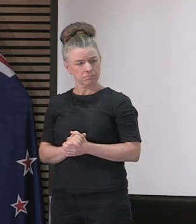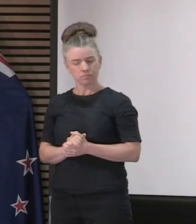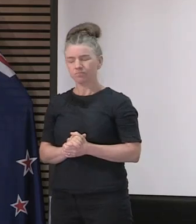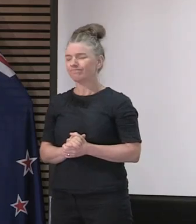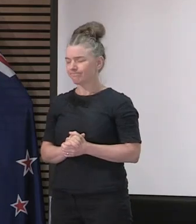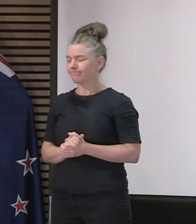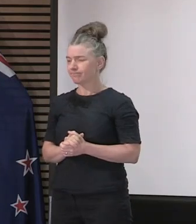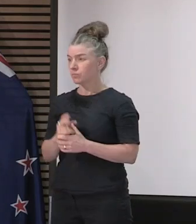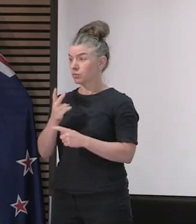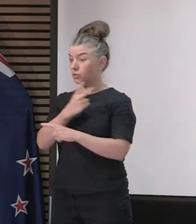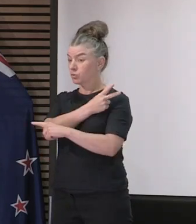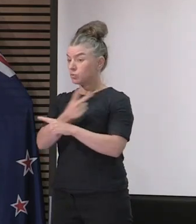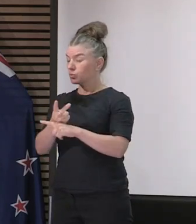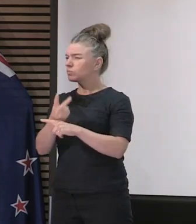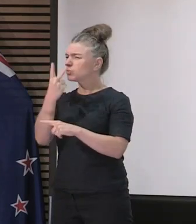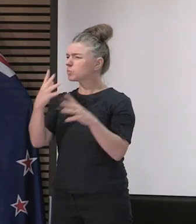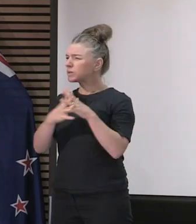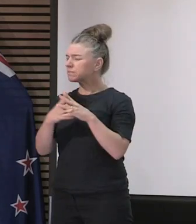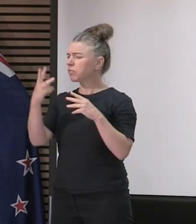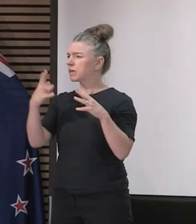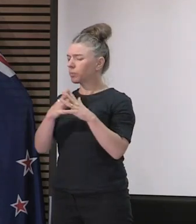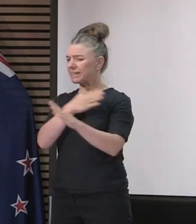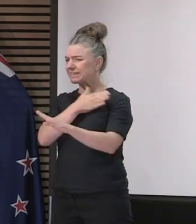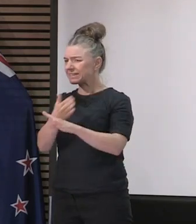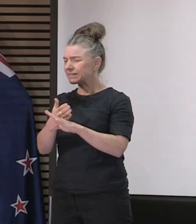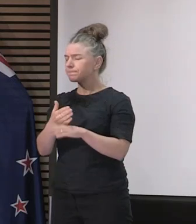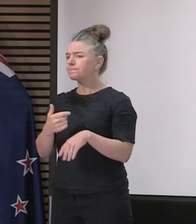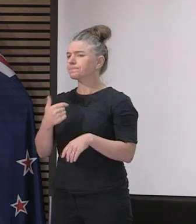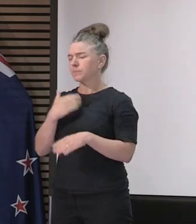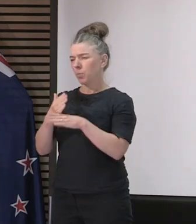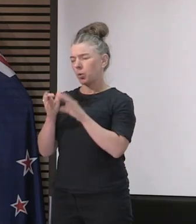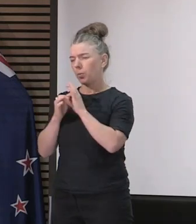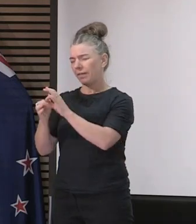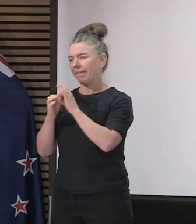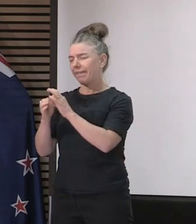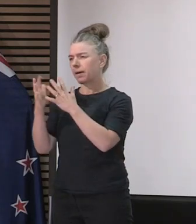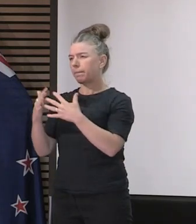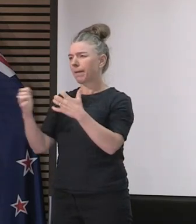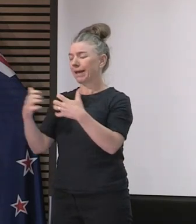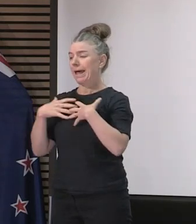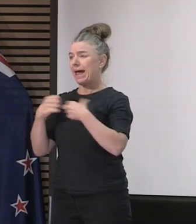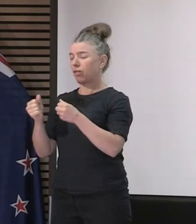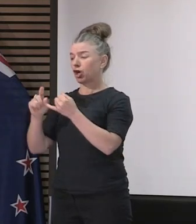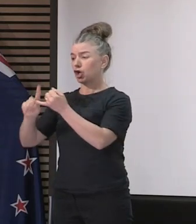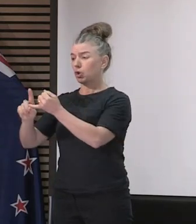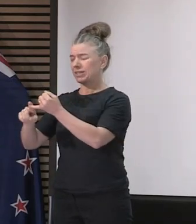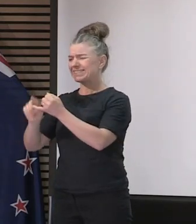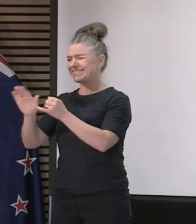aged care homes for example,?